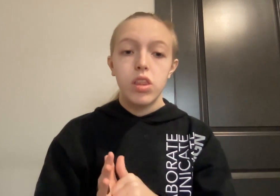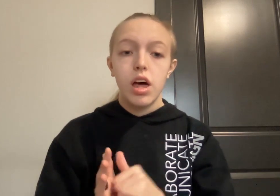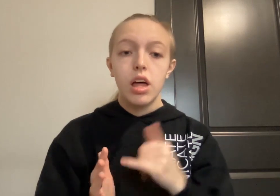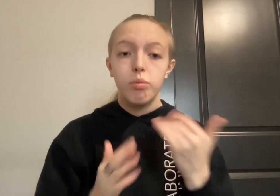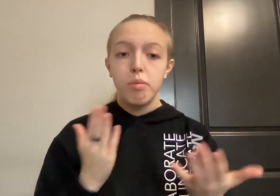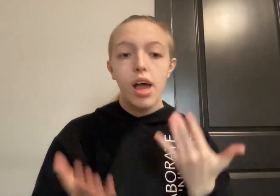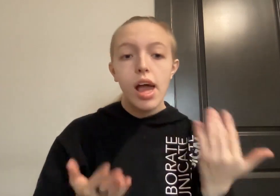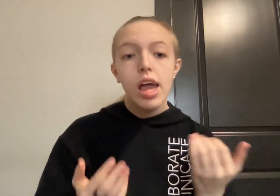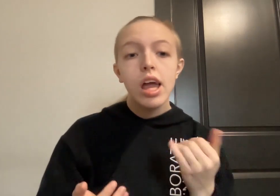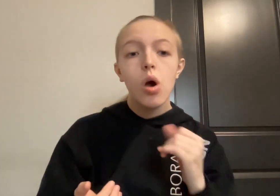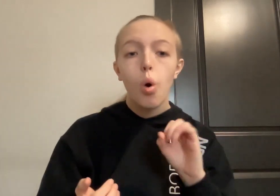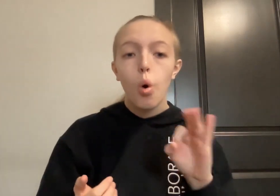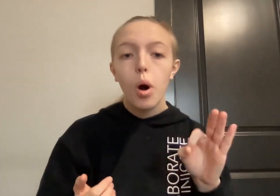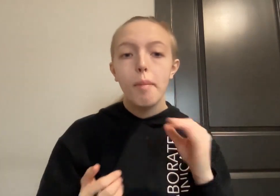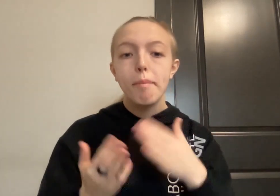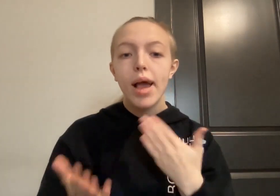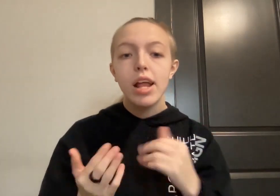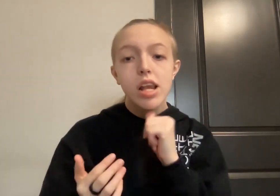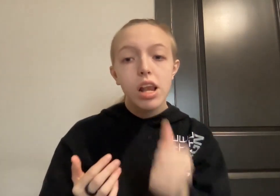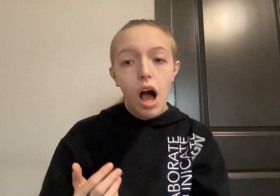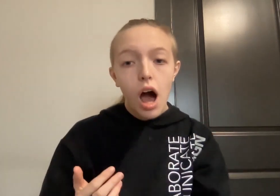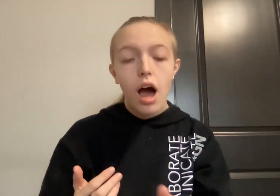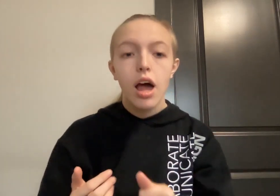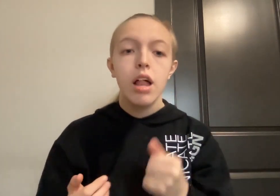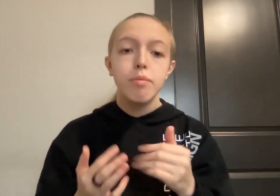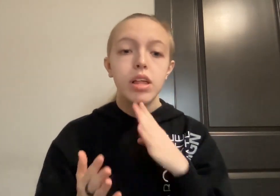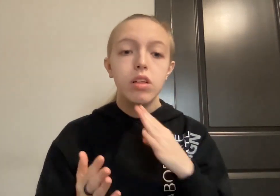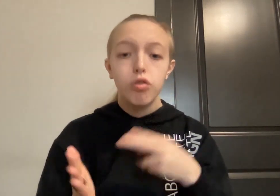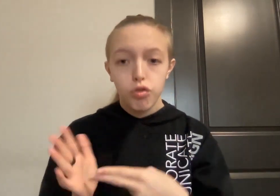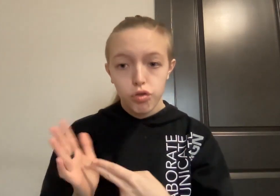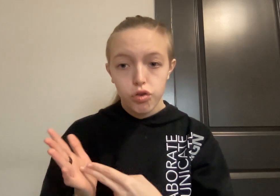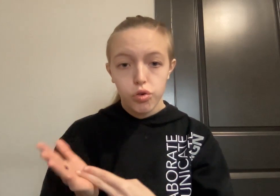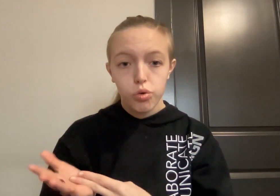that may or may not be true.